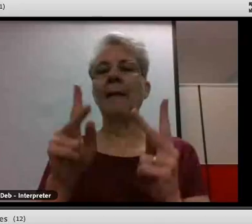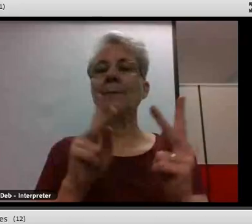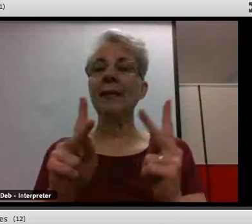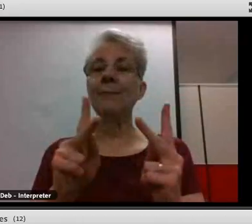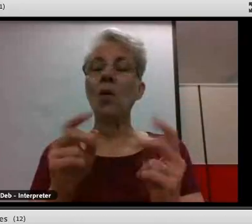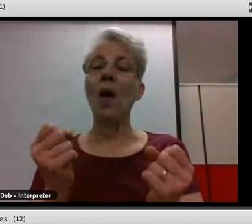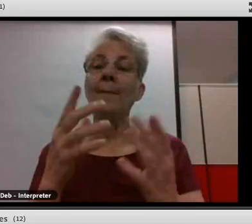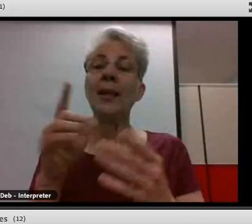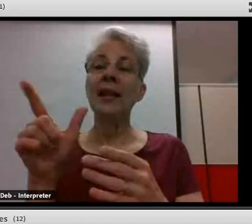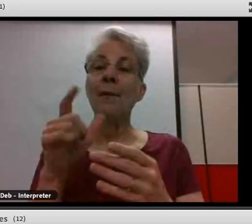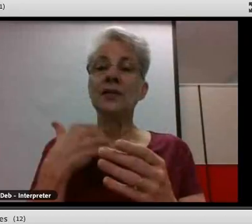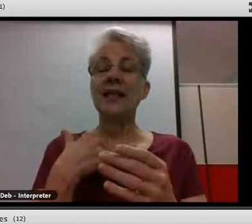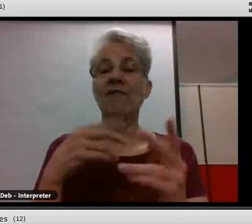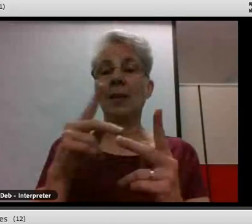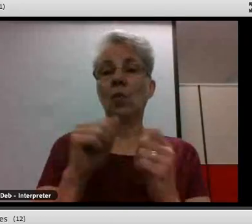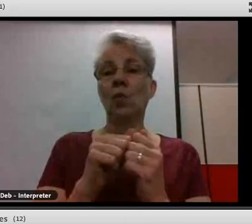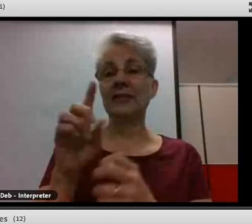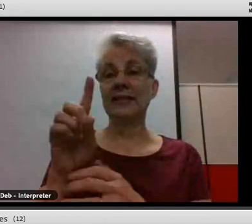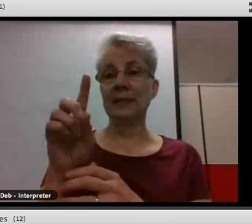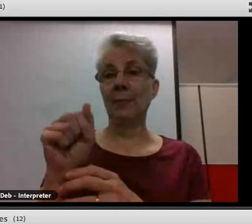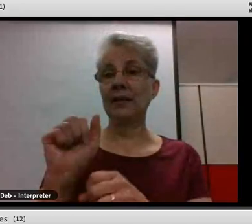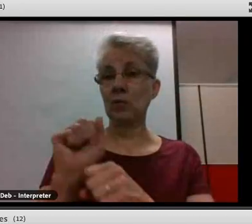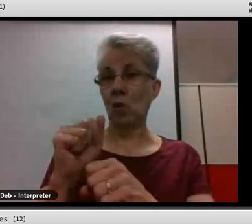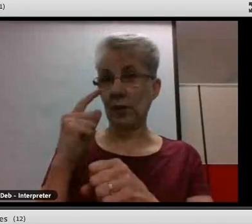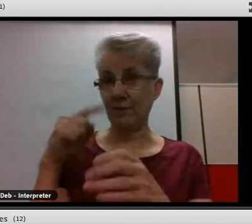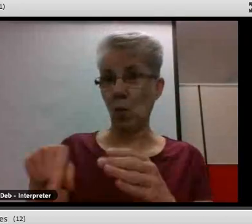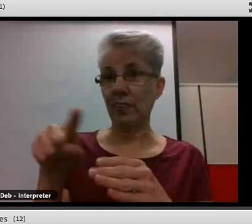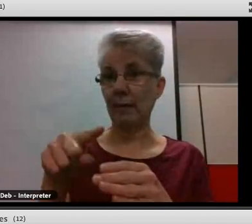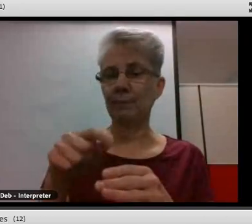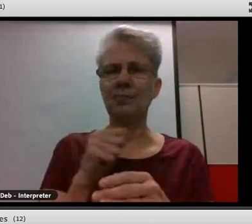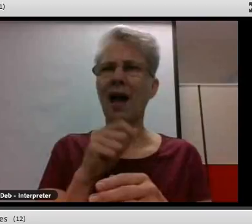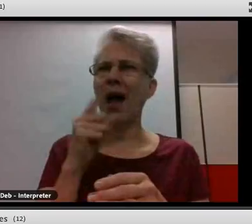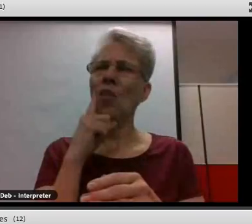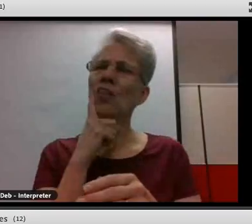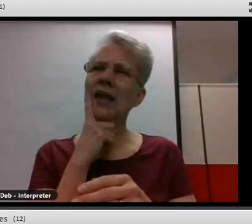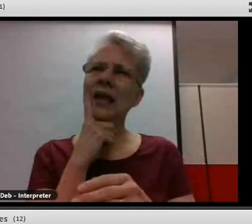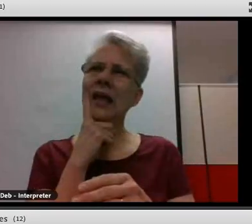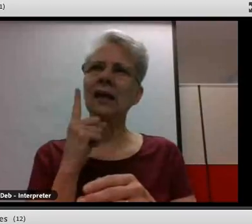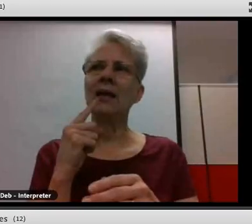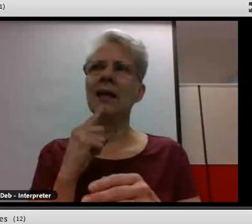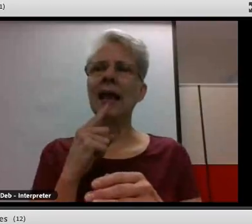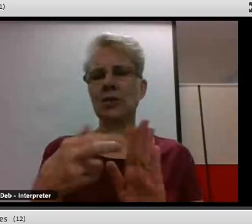like, you can't redo your whole library just to put in a ramp but maybe there's something else you could do